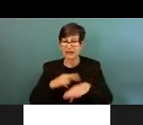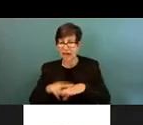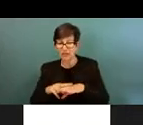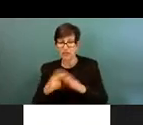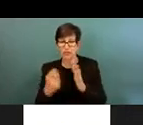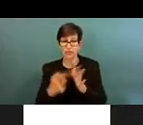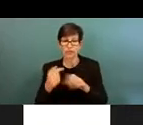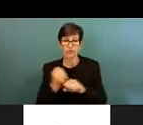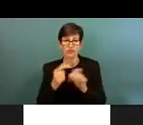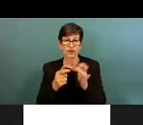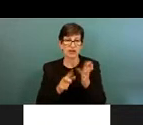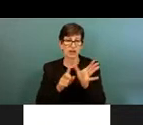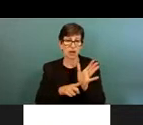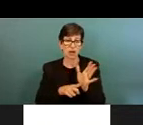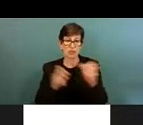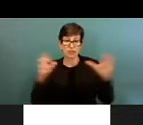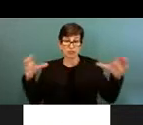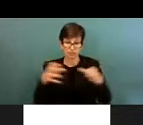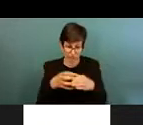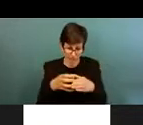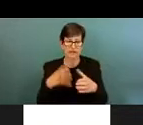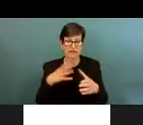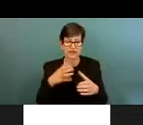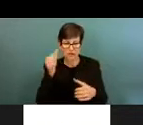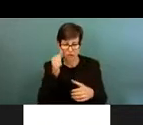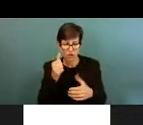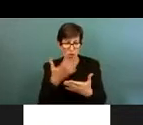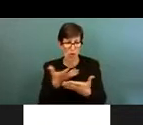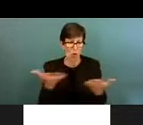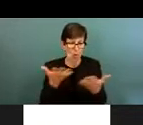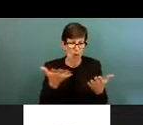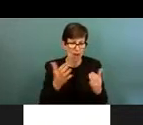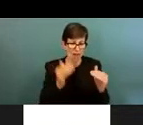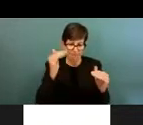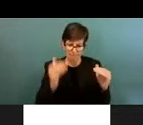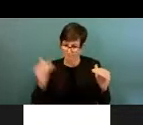to measure digital inclusion across time so that we can see what the key trends are. Now,